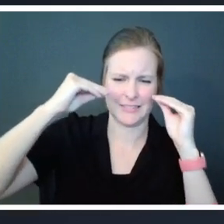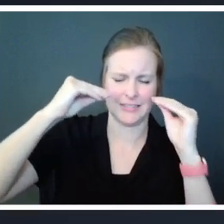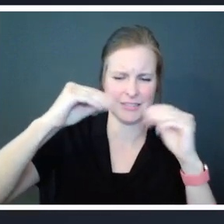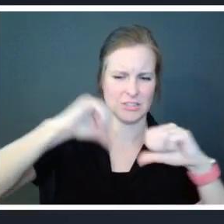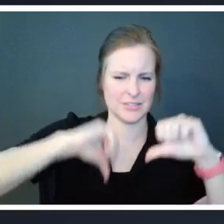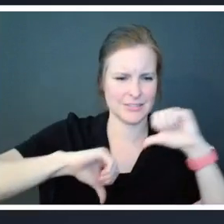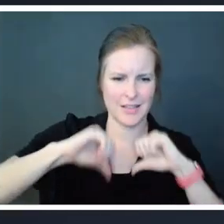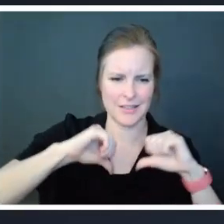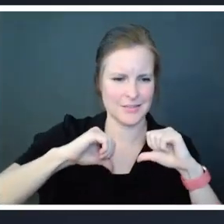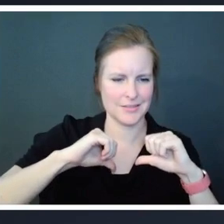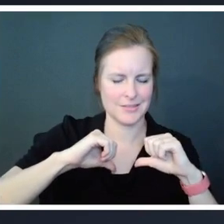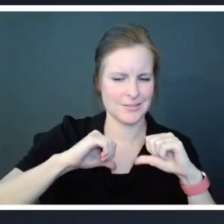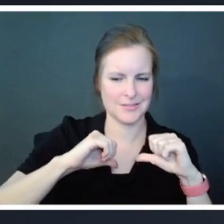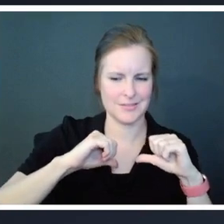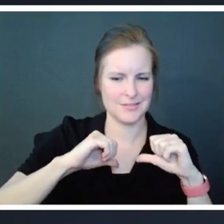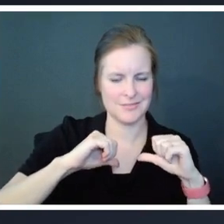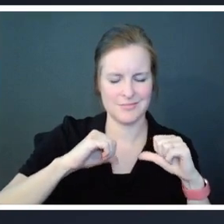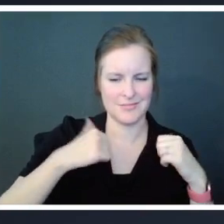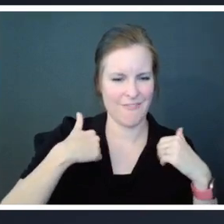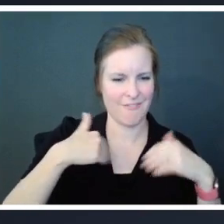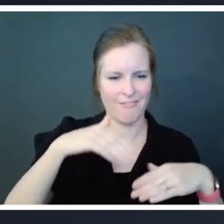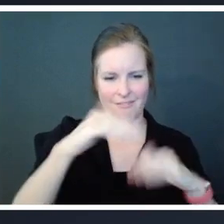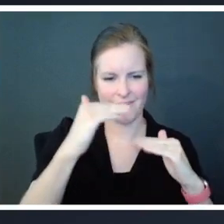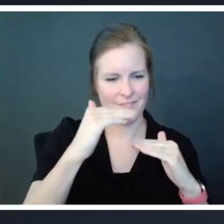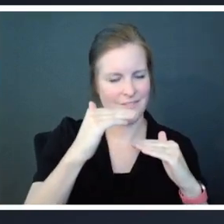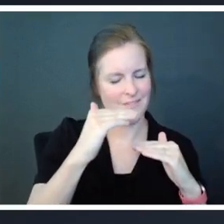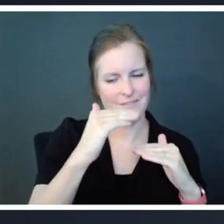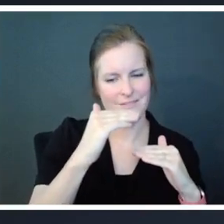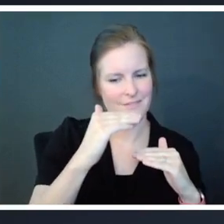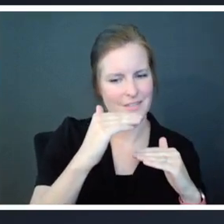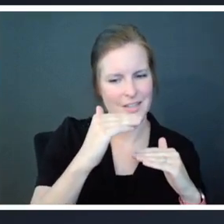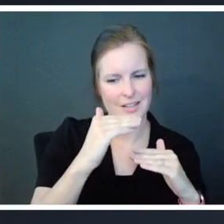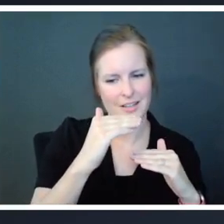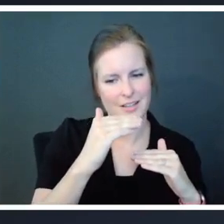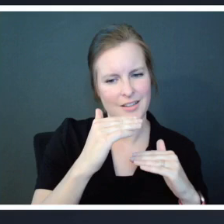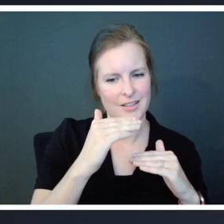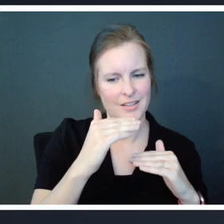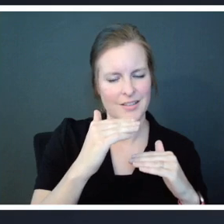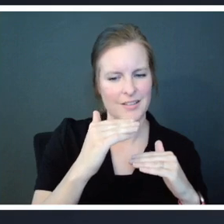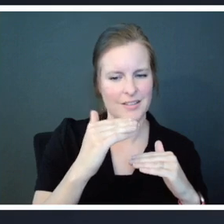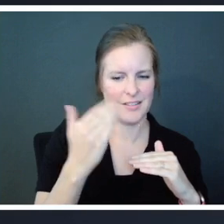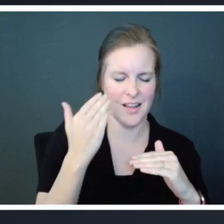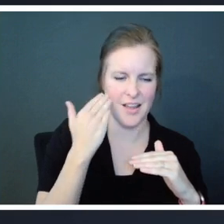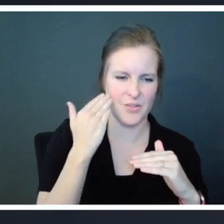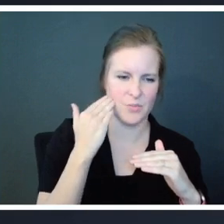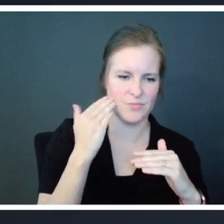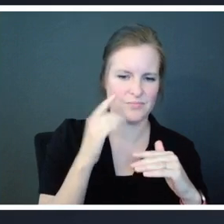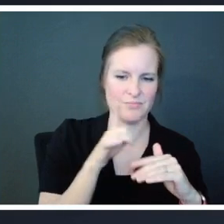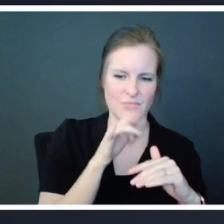that with teachers that we work with. So, I think that's a really challenging thing. And